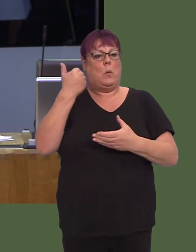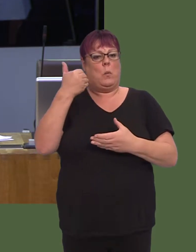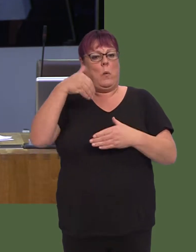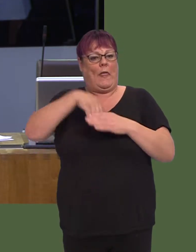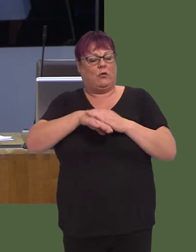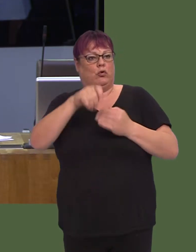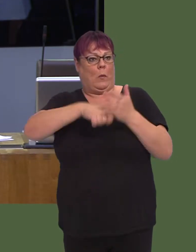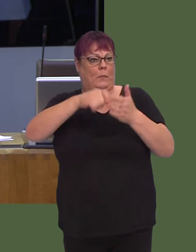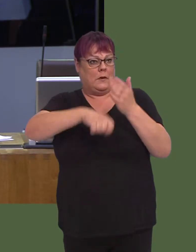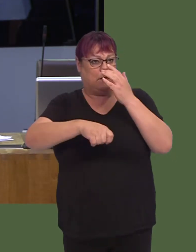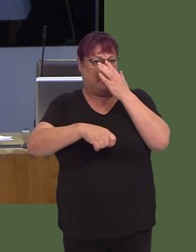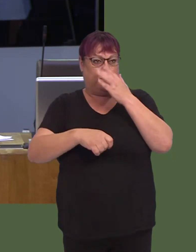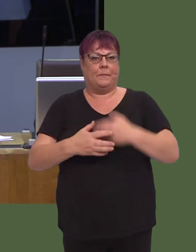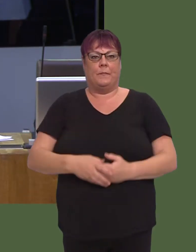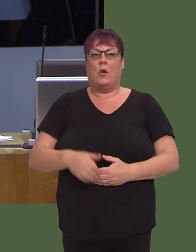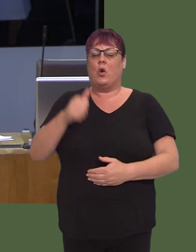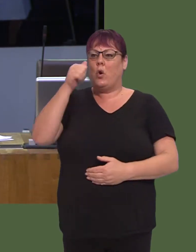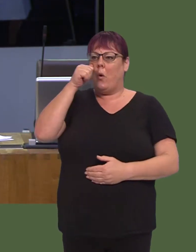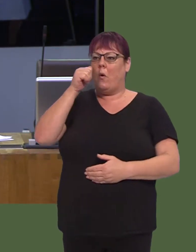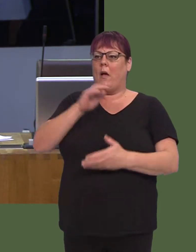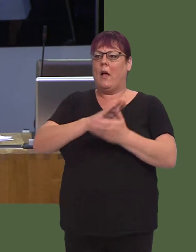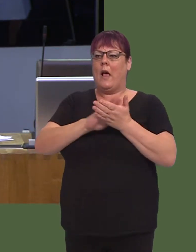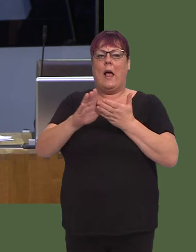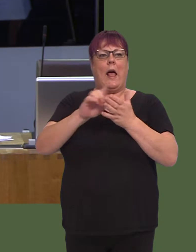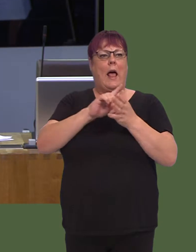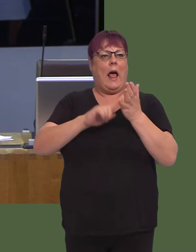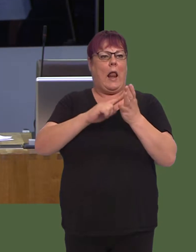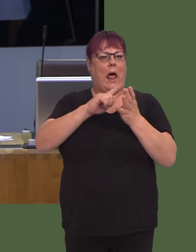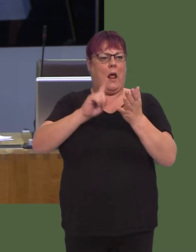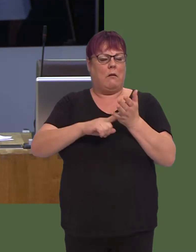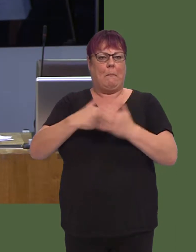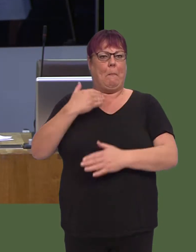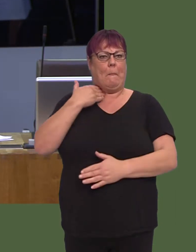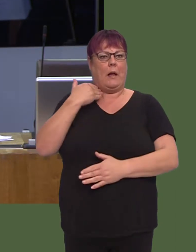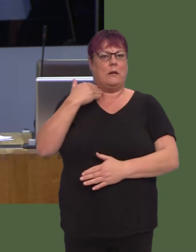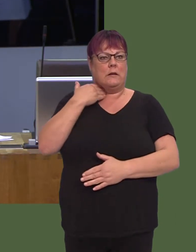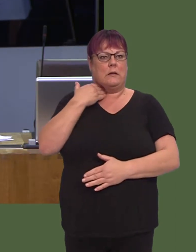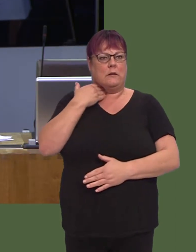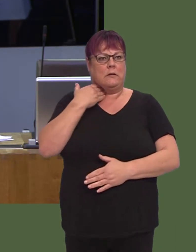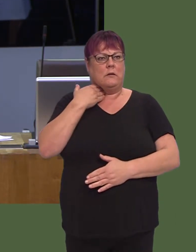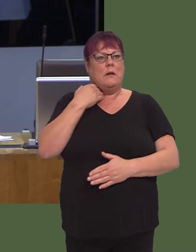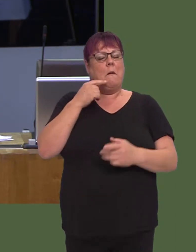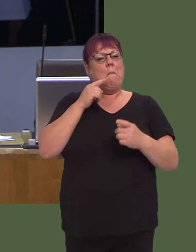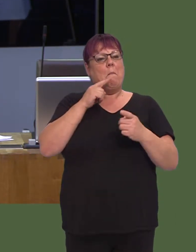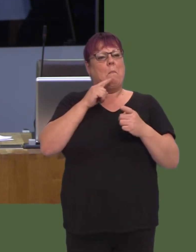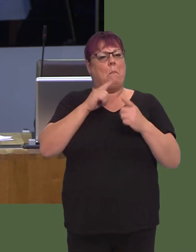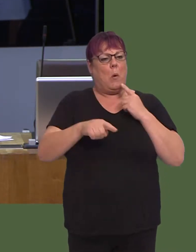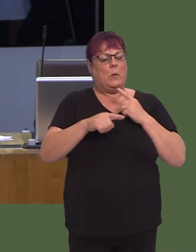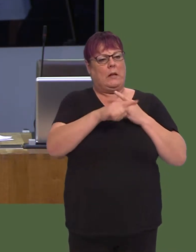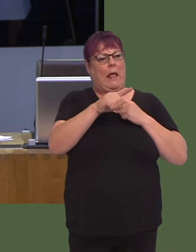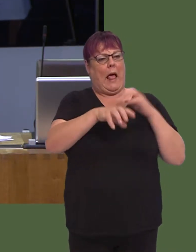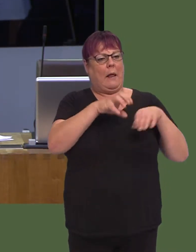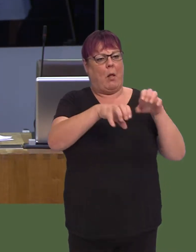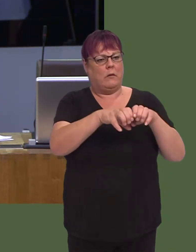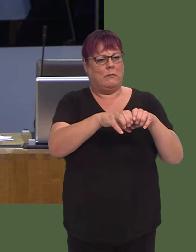As you know, halal meat, some 20 per cent of which comes from animals that are not stunned